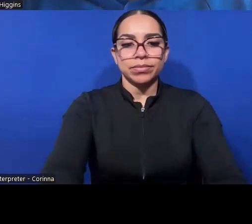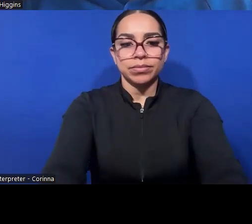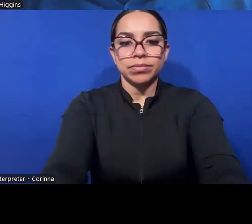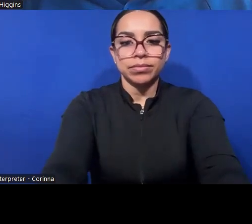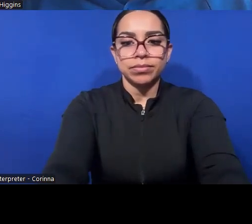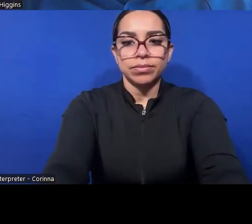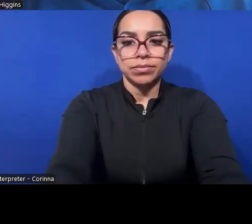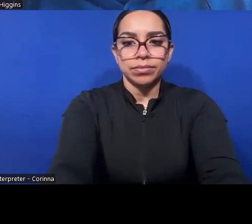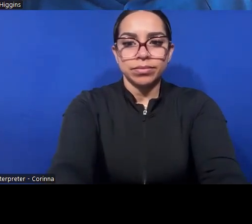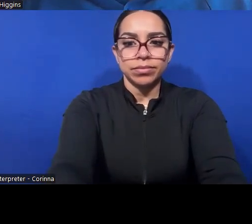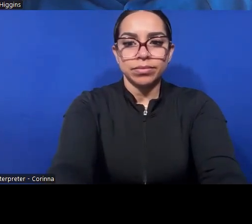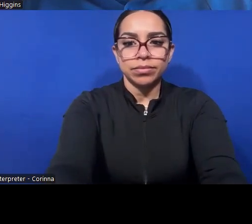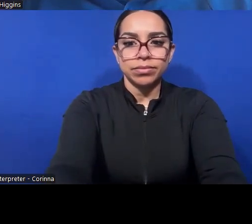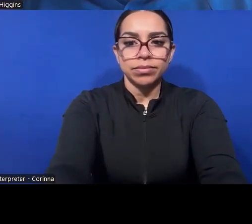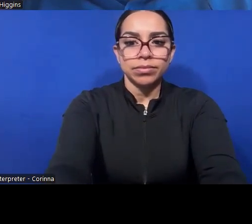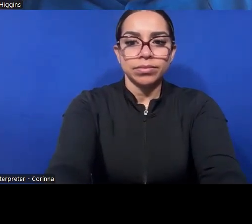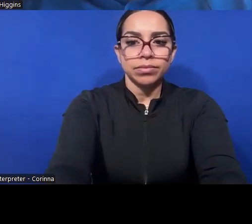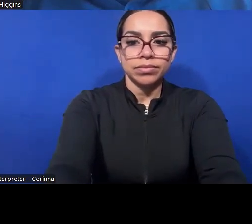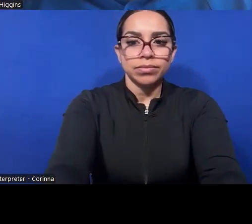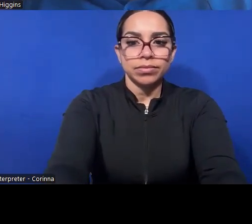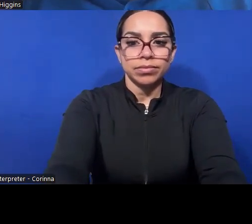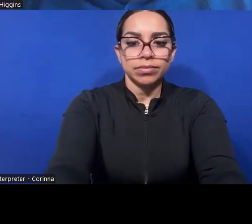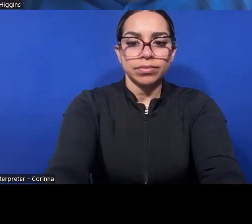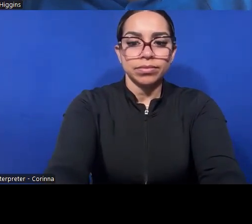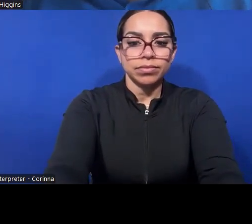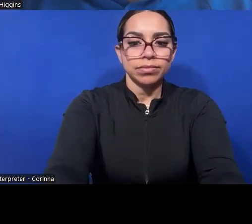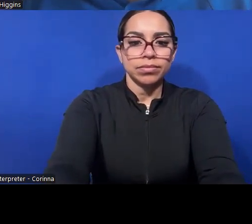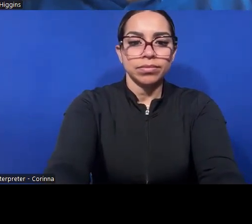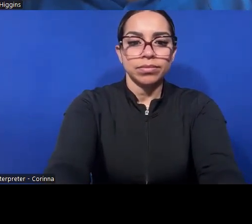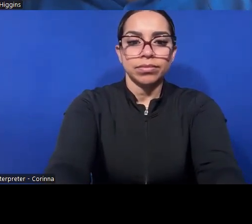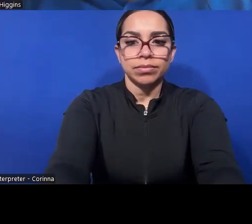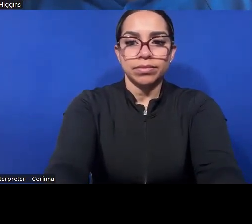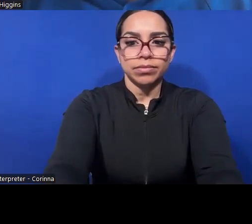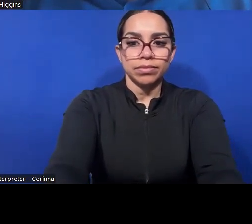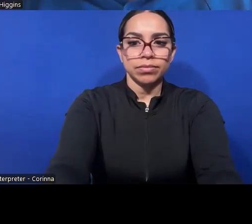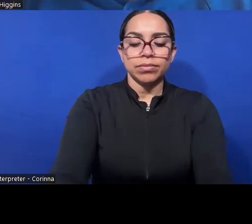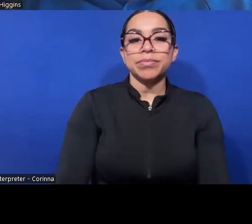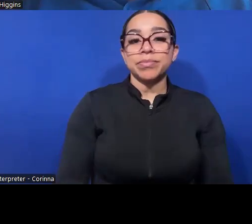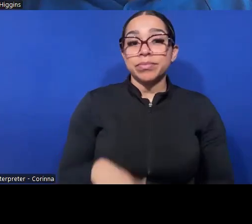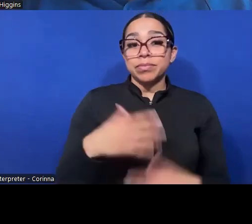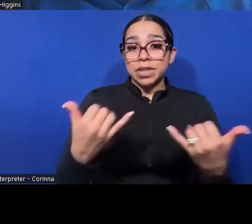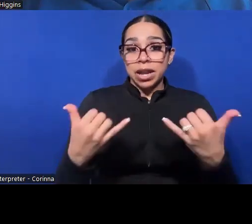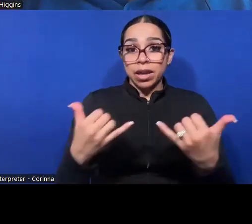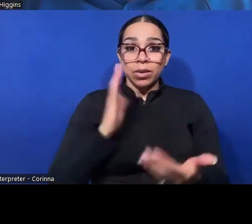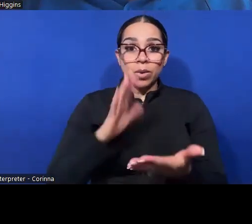So, what we're going to cover today, what you're going to learn. So you're going to learn what background